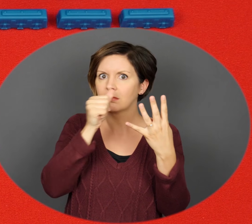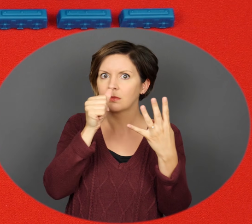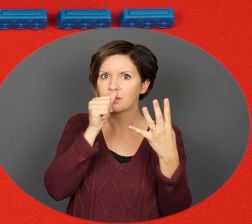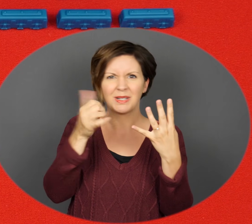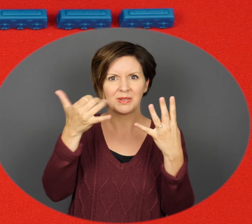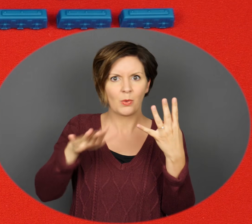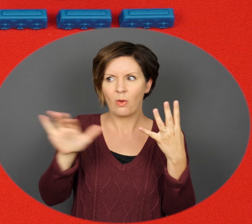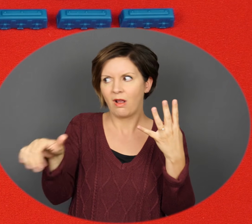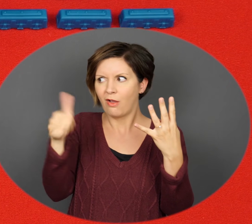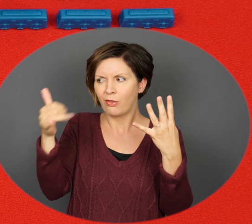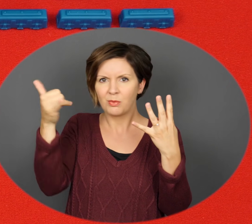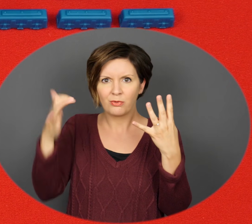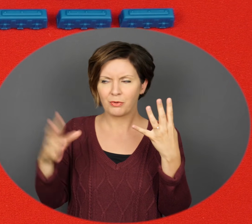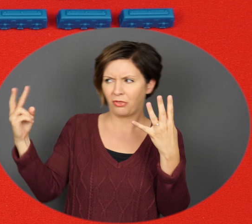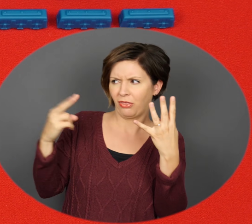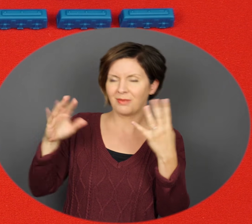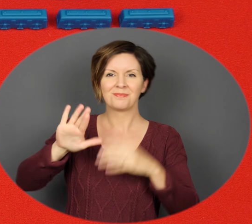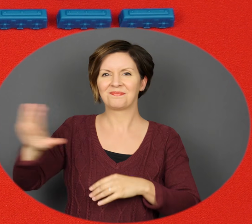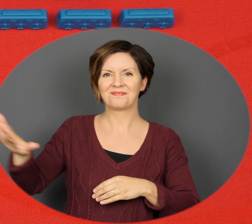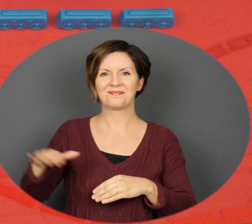but be sure to keep them a secret from the other players.